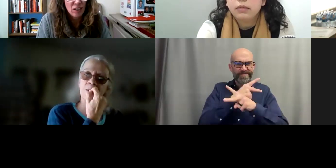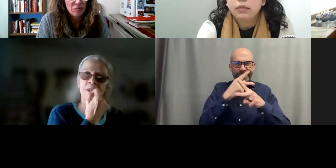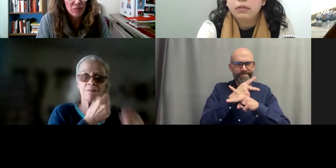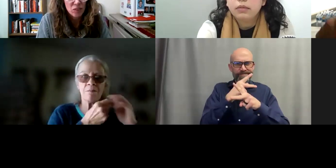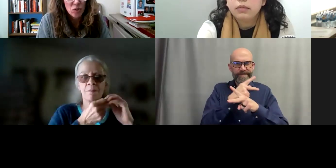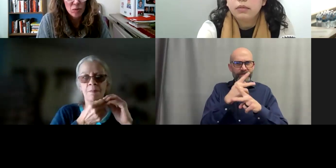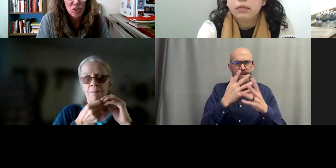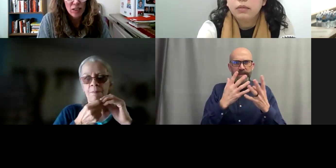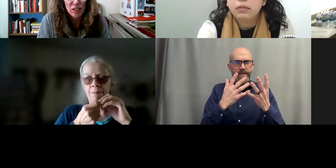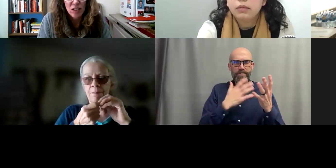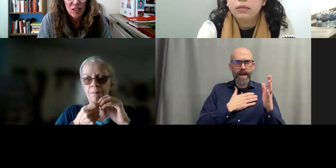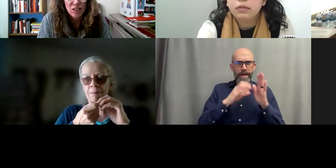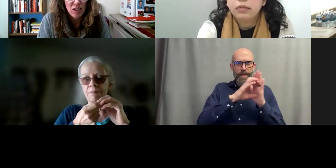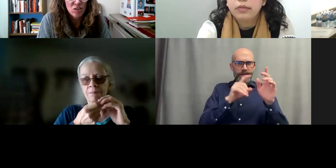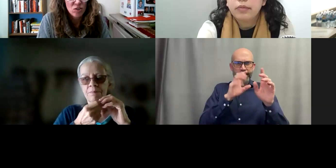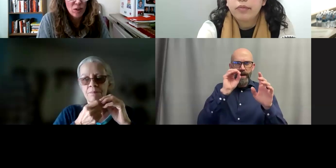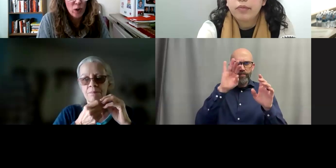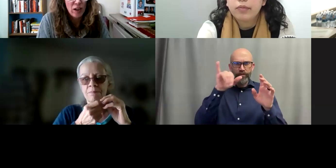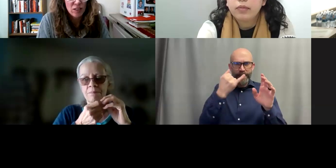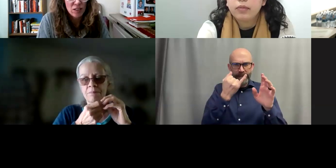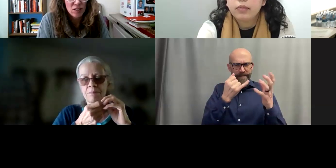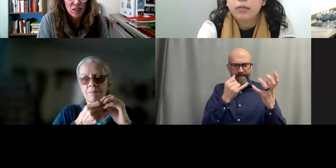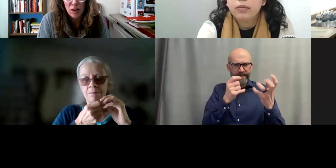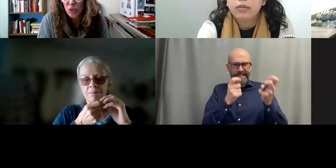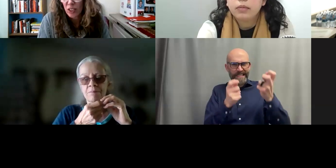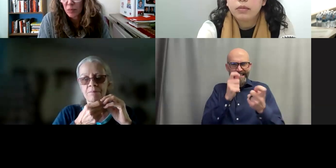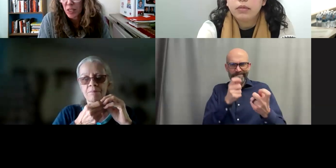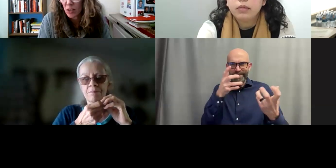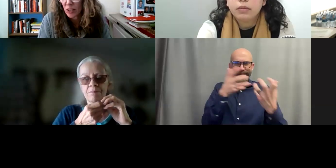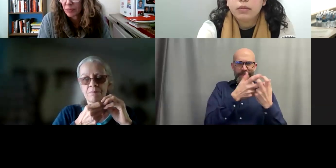course objectives in, into someone else's, created material.